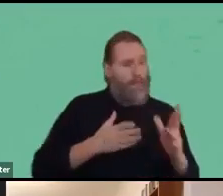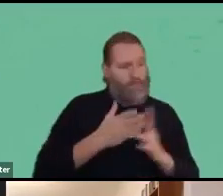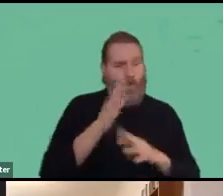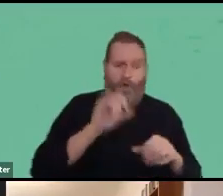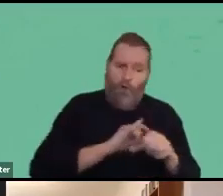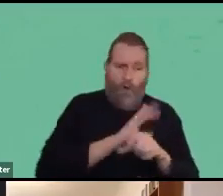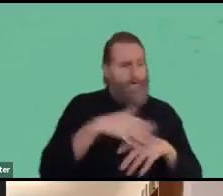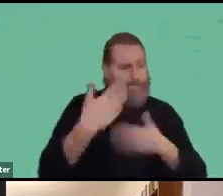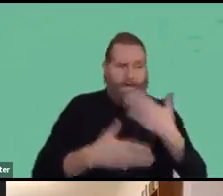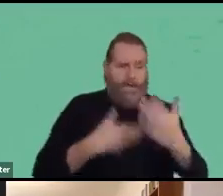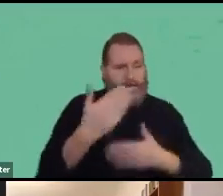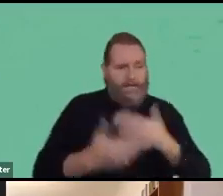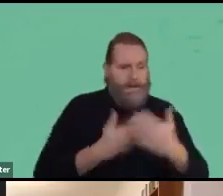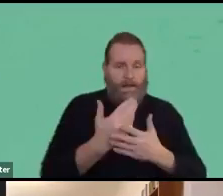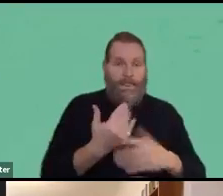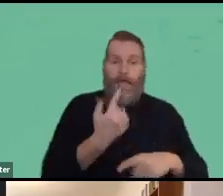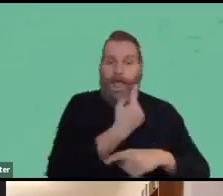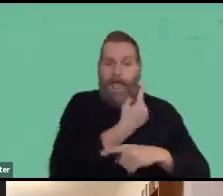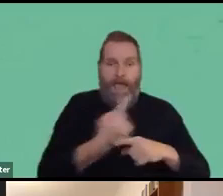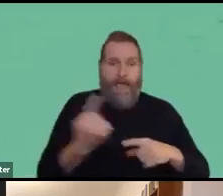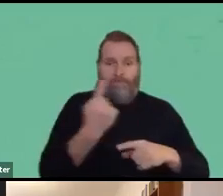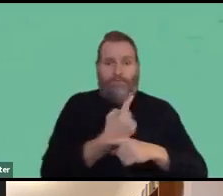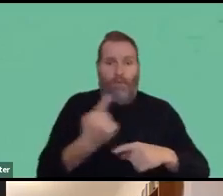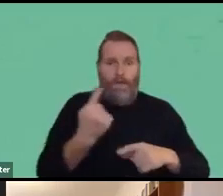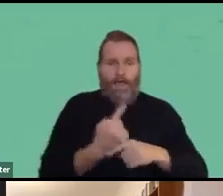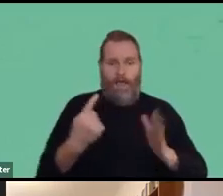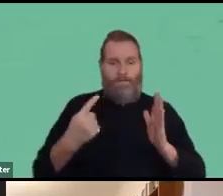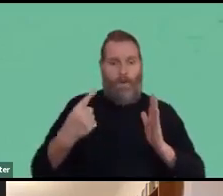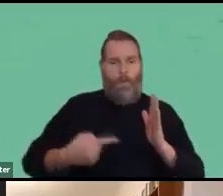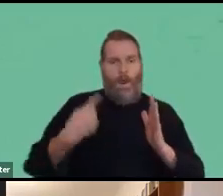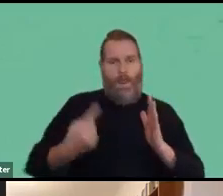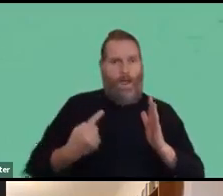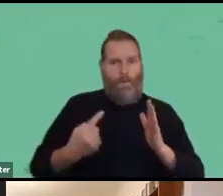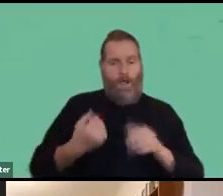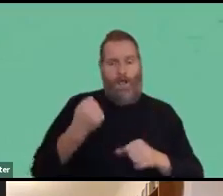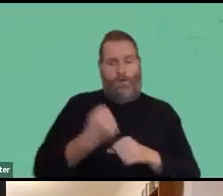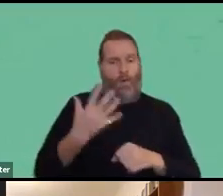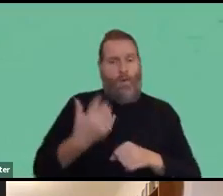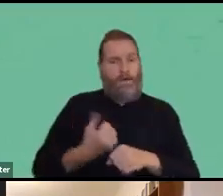considering temporary EO staff are starting on a higher salary than the one I’m currently on,